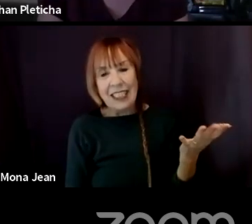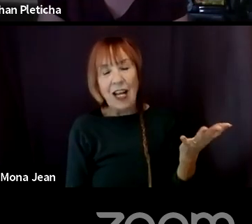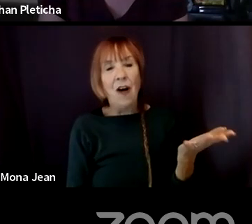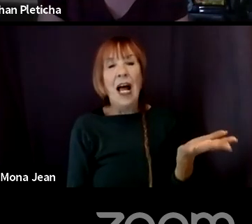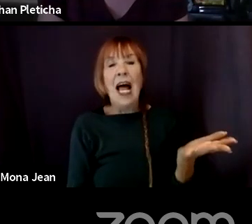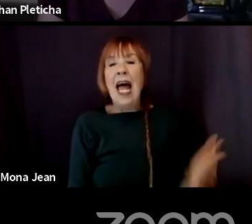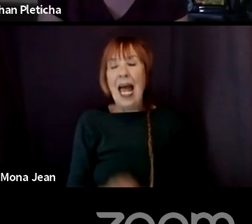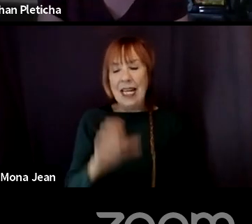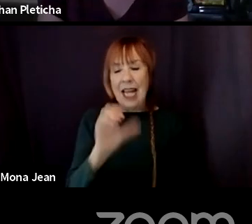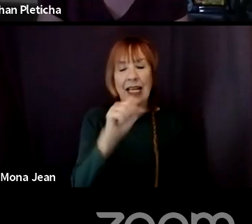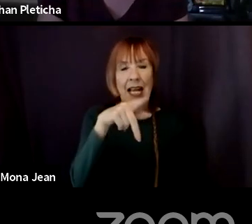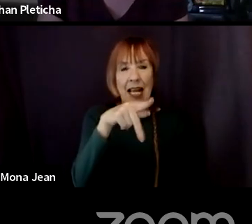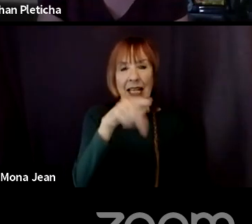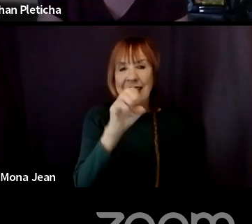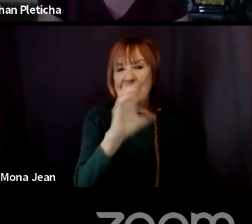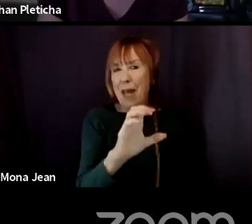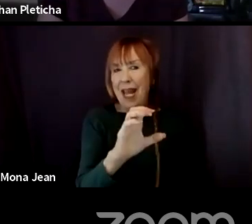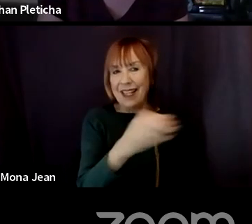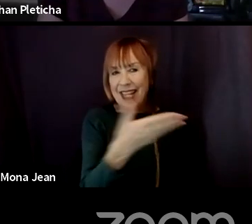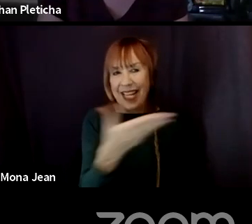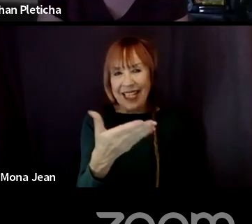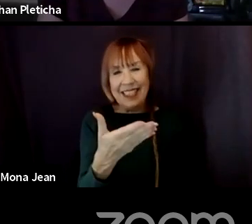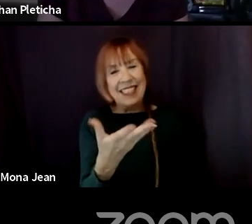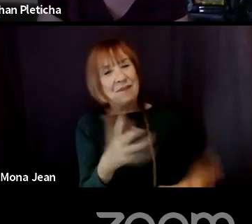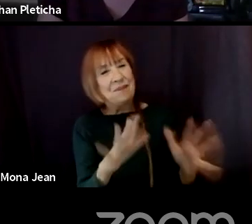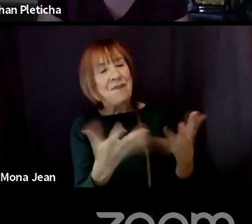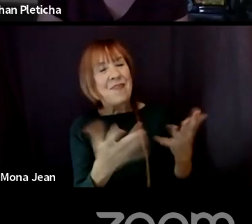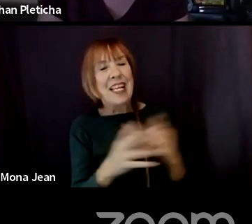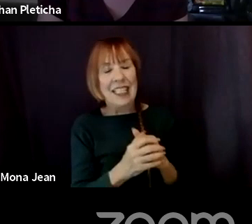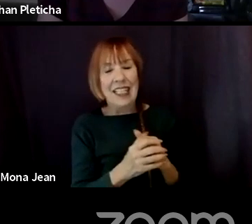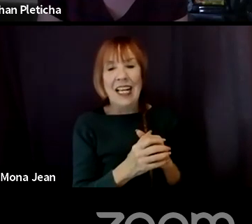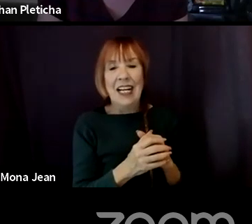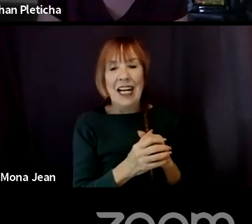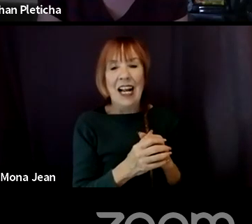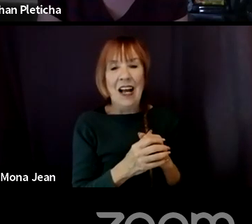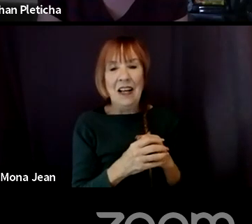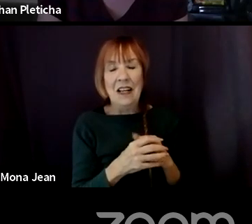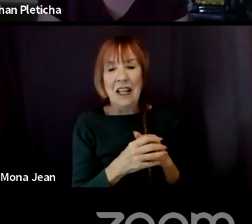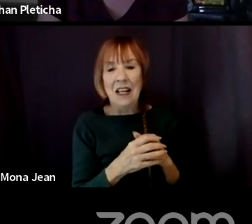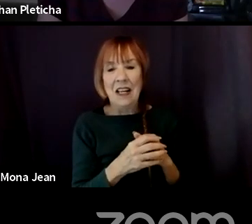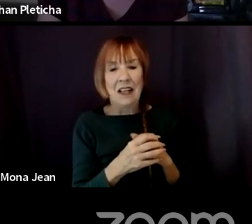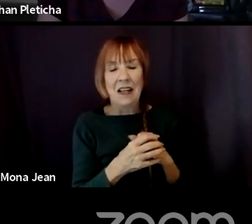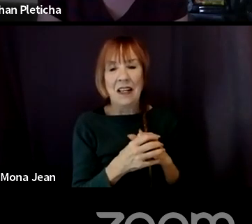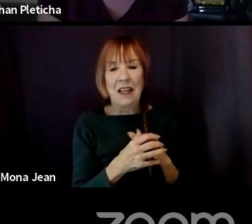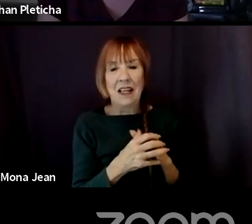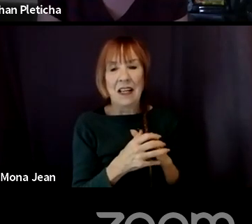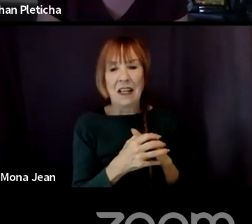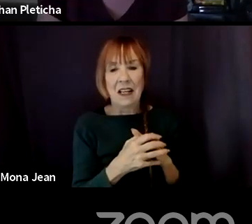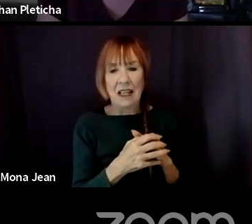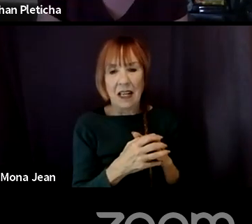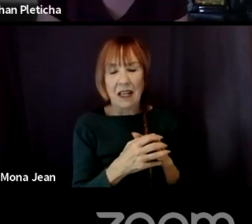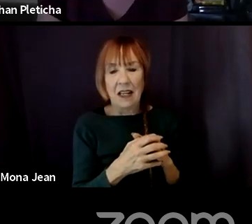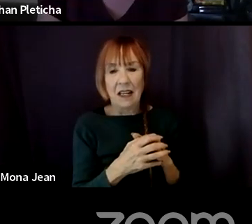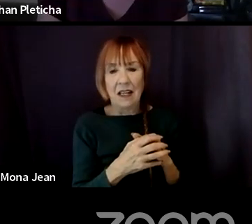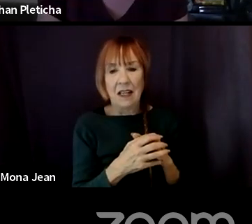because I have gotten hard notes on stuff that has been gone on to get me 10 meetings.